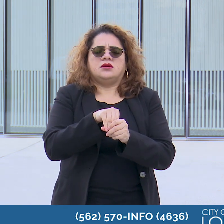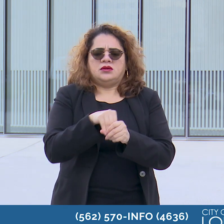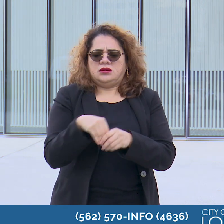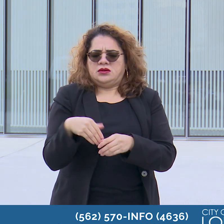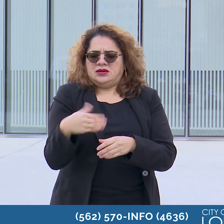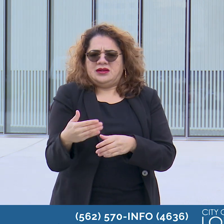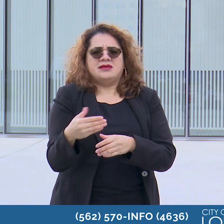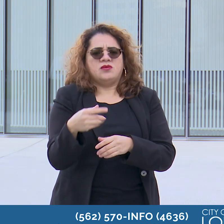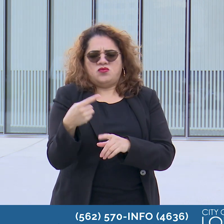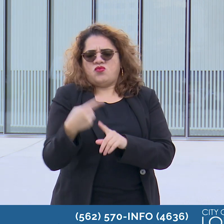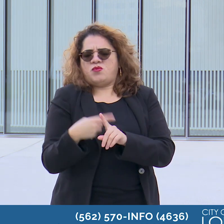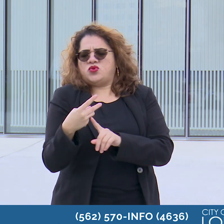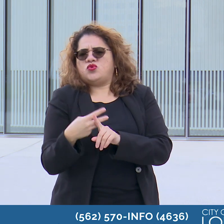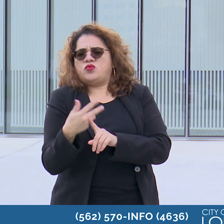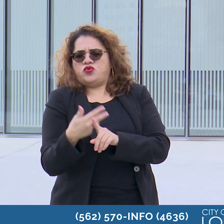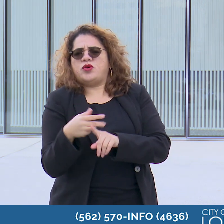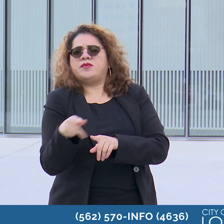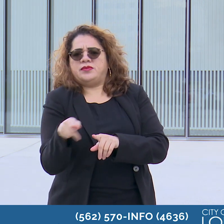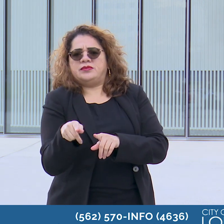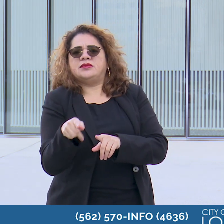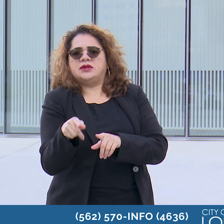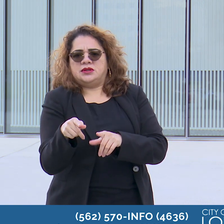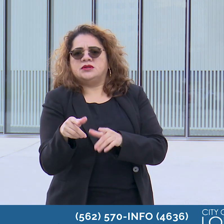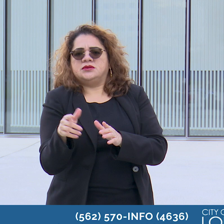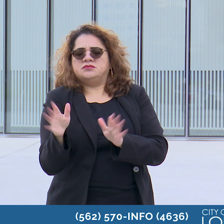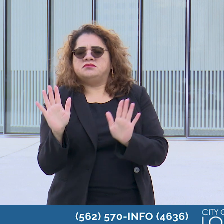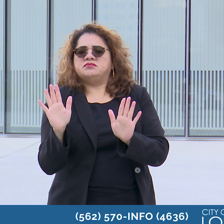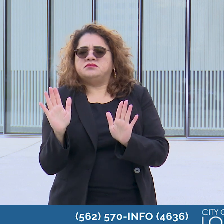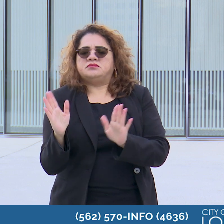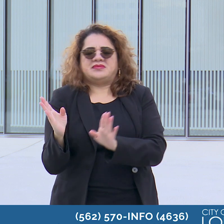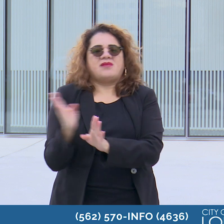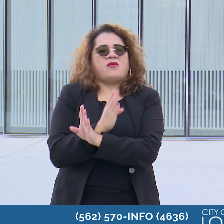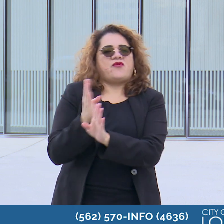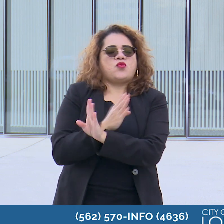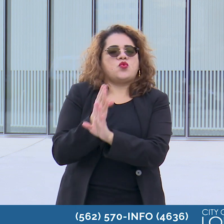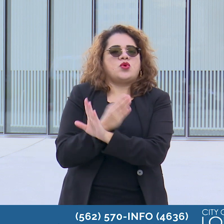these next few months and going in to the spring.